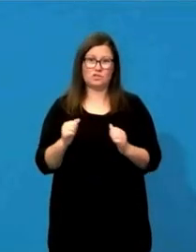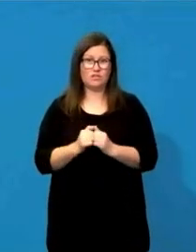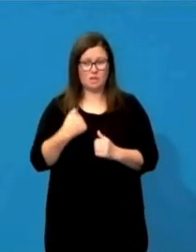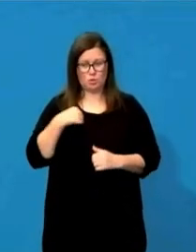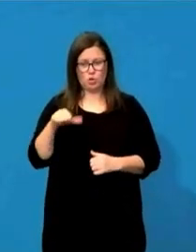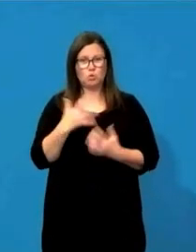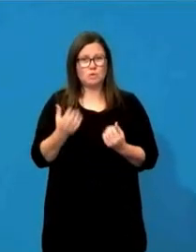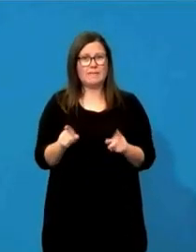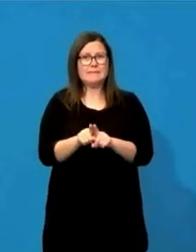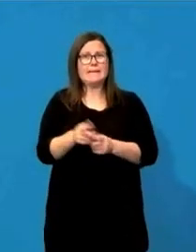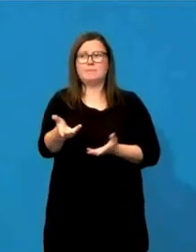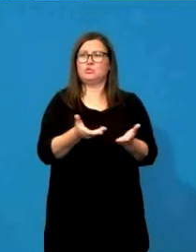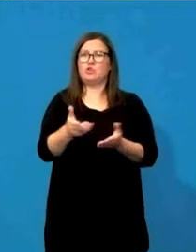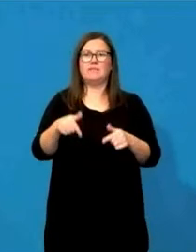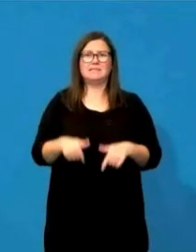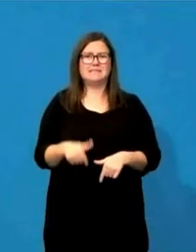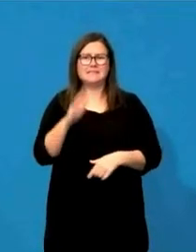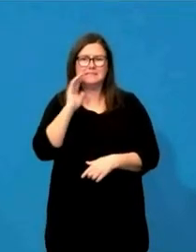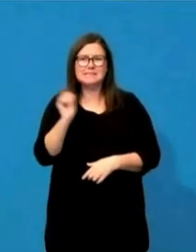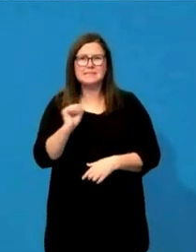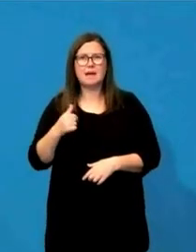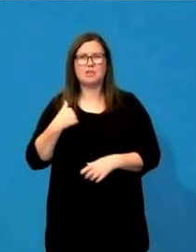Just because we are a remote place doesn't mean we need to be left behind.